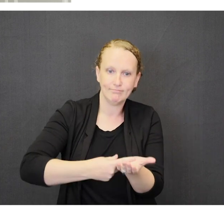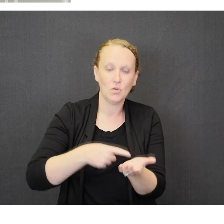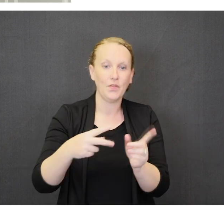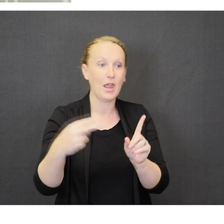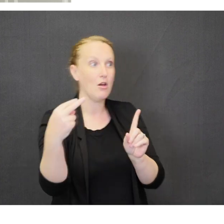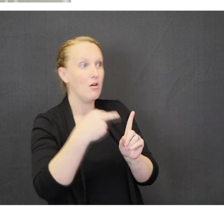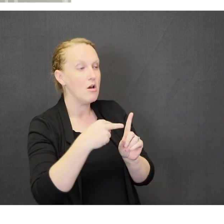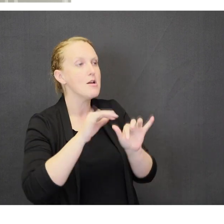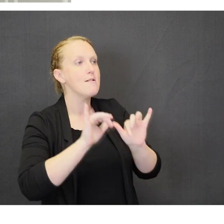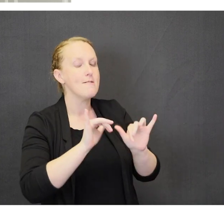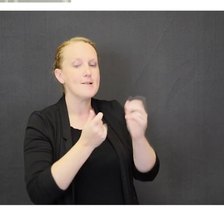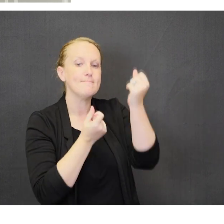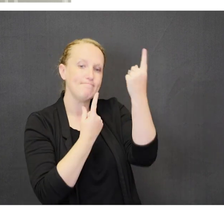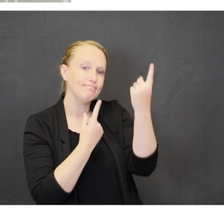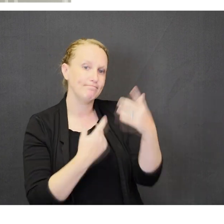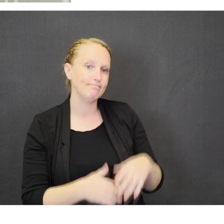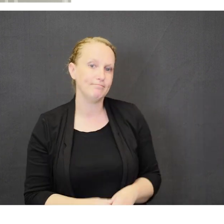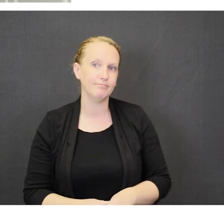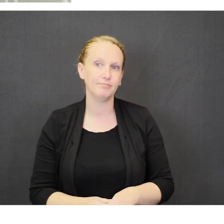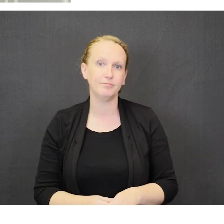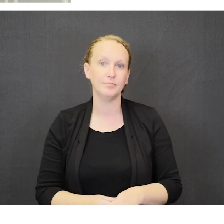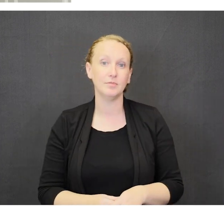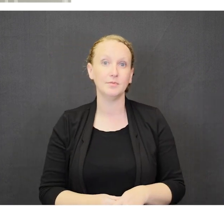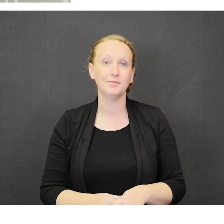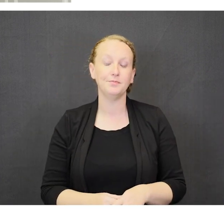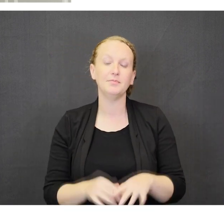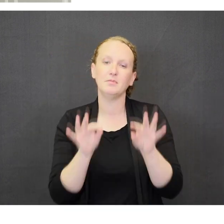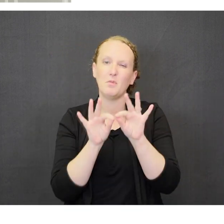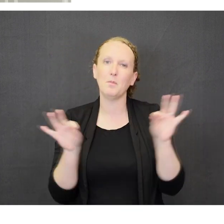that your child can hear and that's appropriate for their age it's just